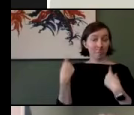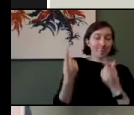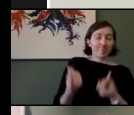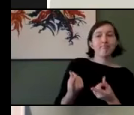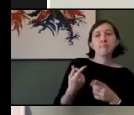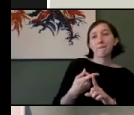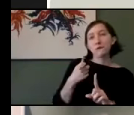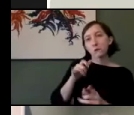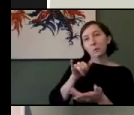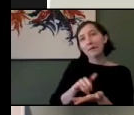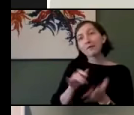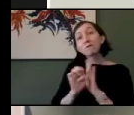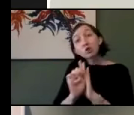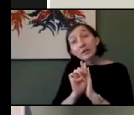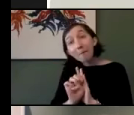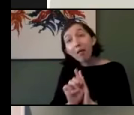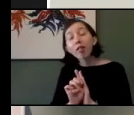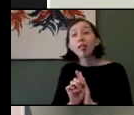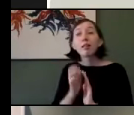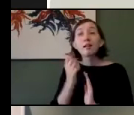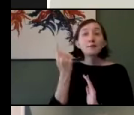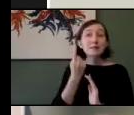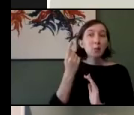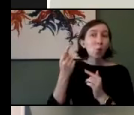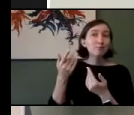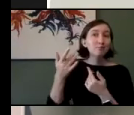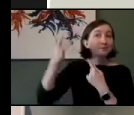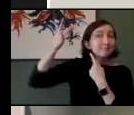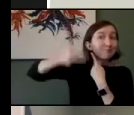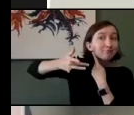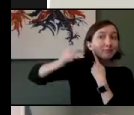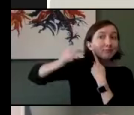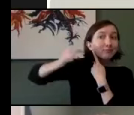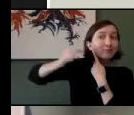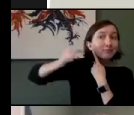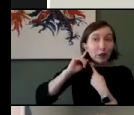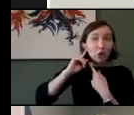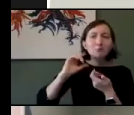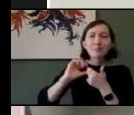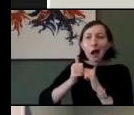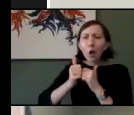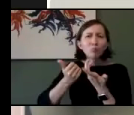For example, somebody who doesn't have ears or small ears, let's figure out another way. A button.